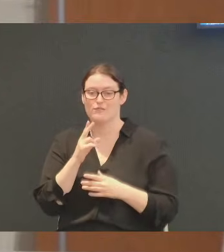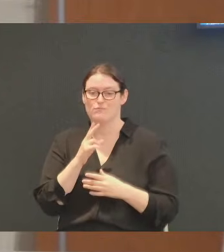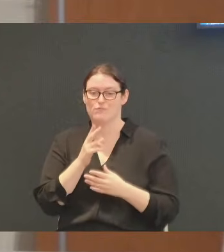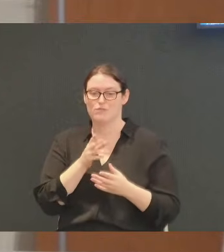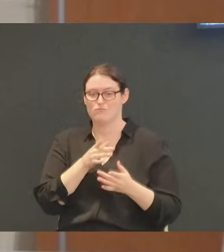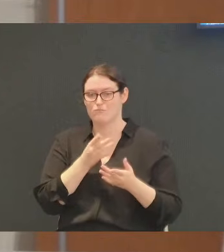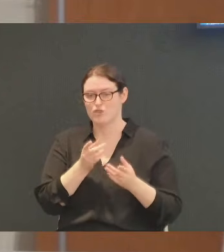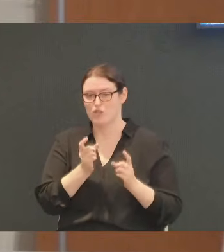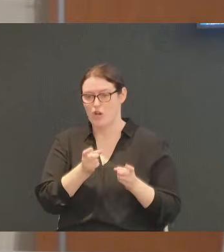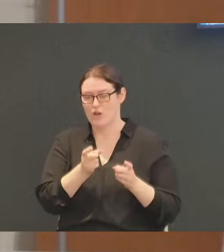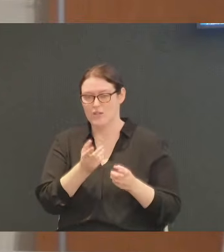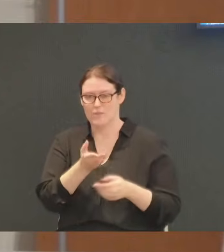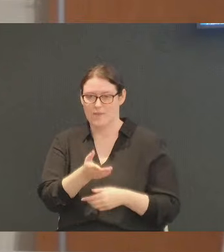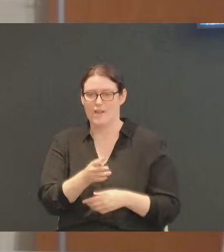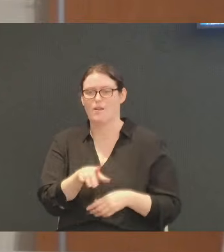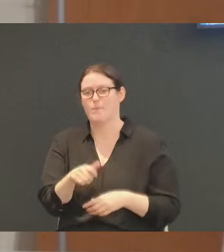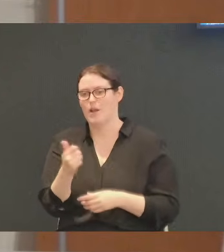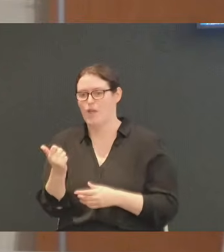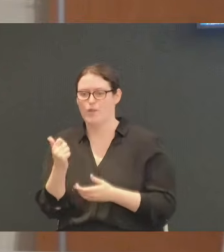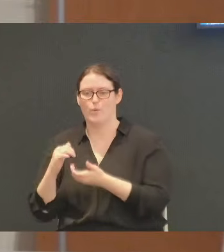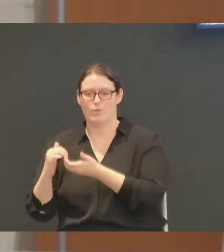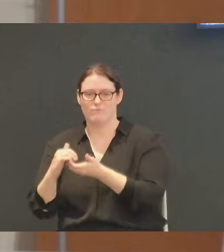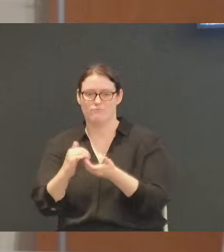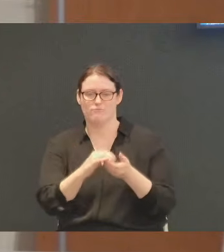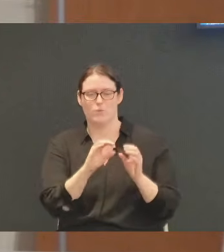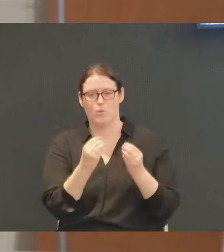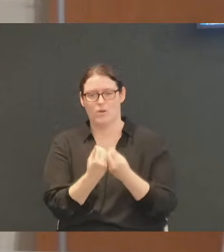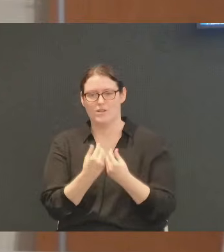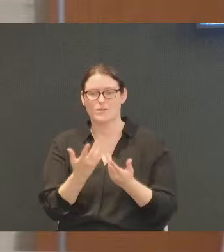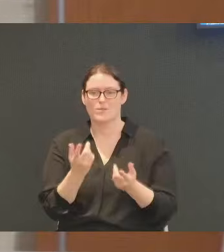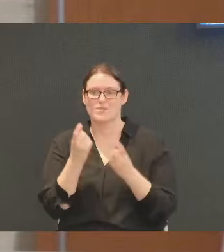uh, we were celebrating all the new Americans that are in Hamilton County. And then,